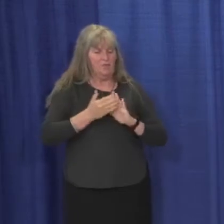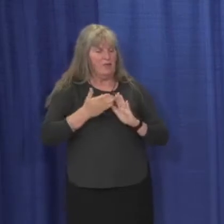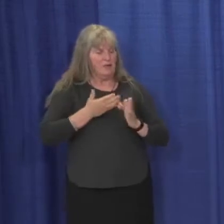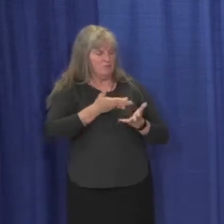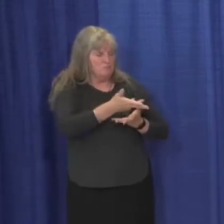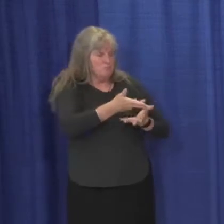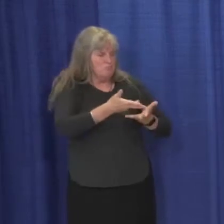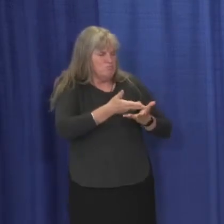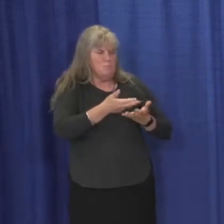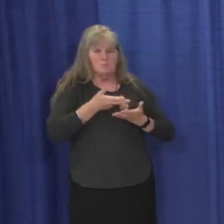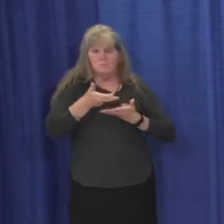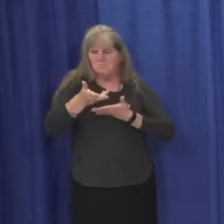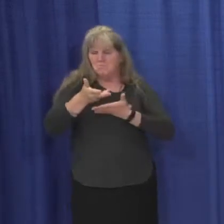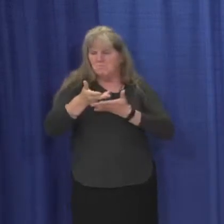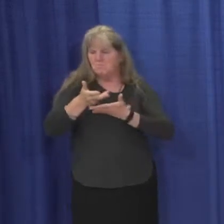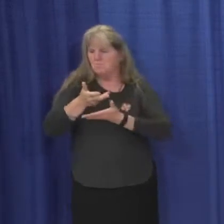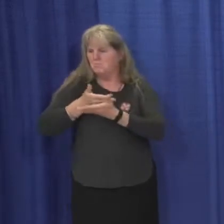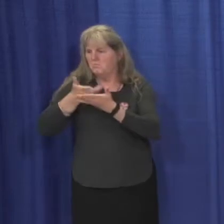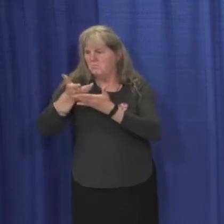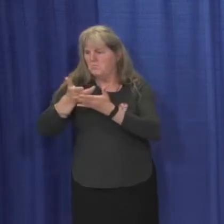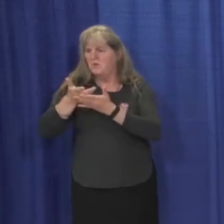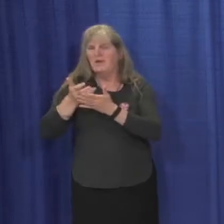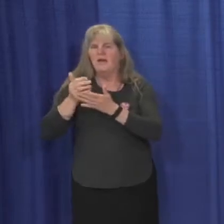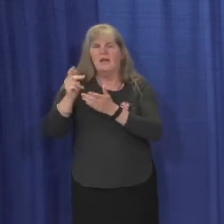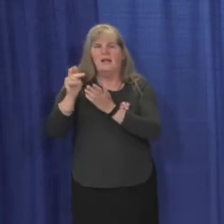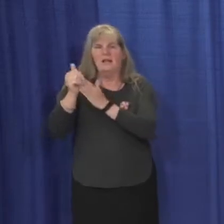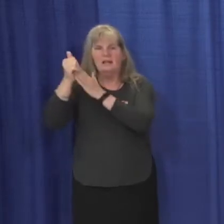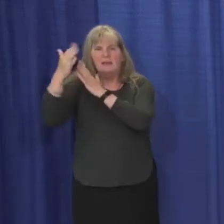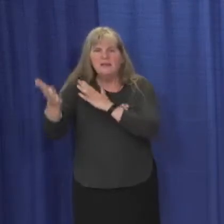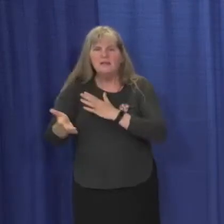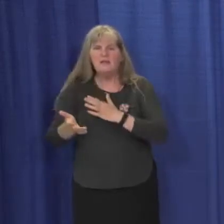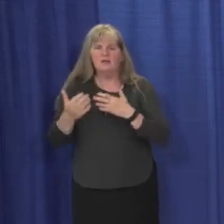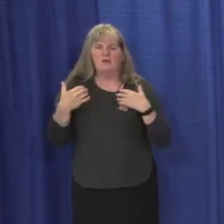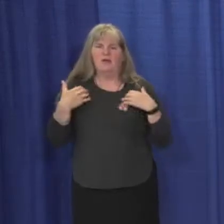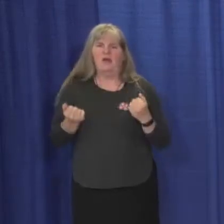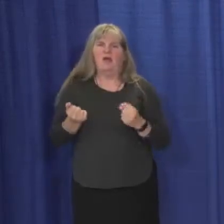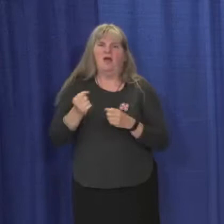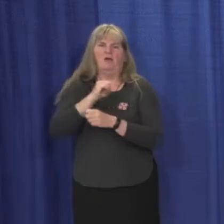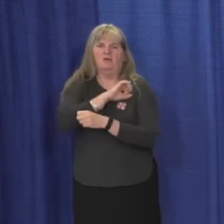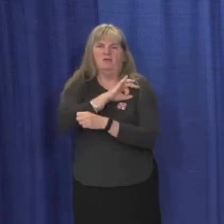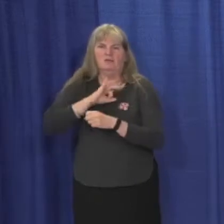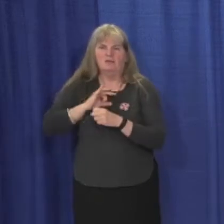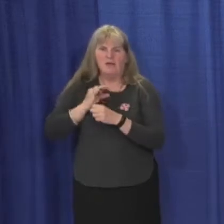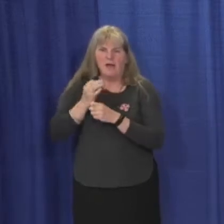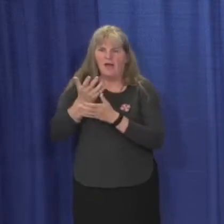But we have been working closely with leaders and health staff organizing and assessment of